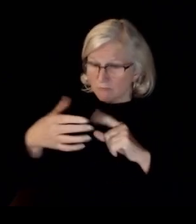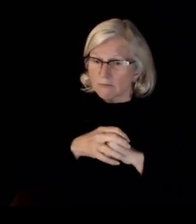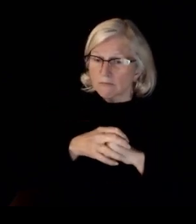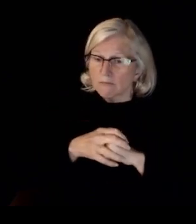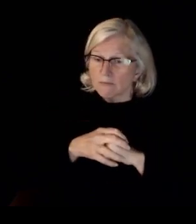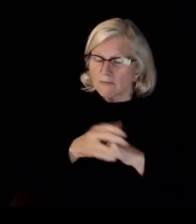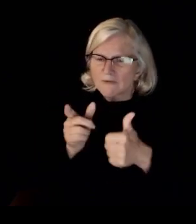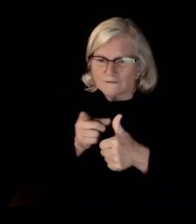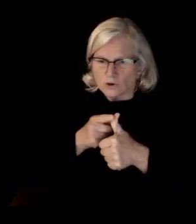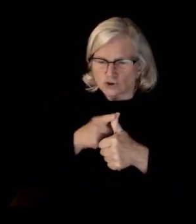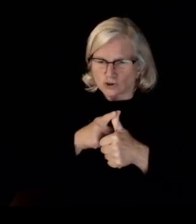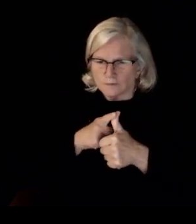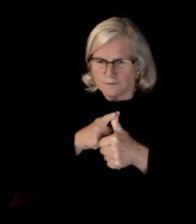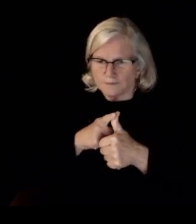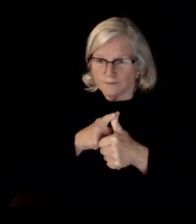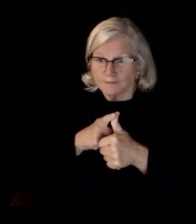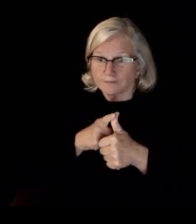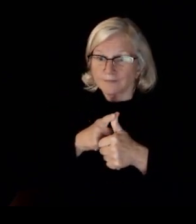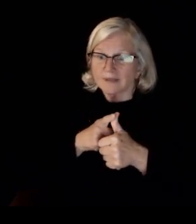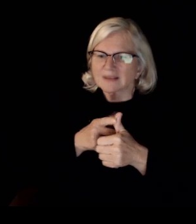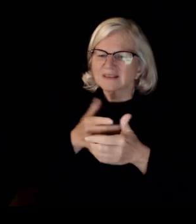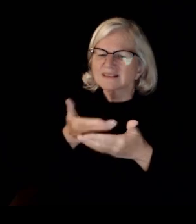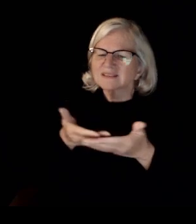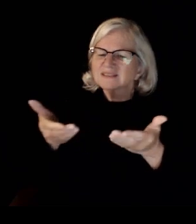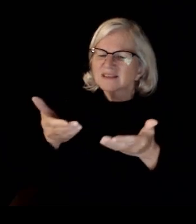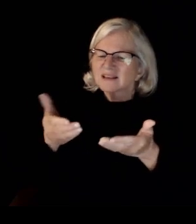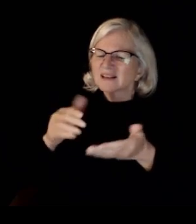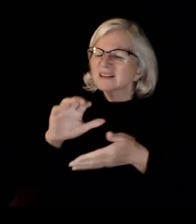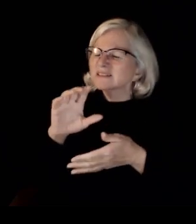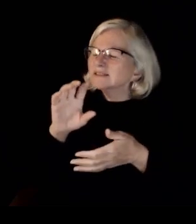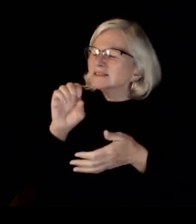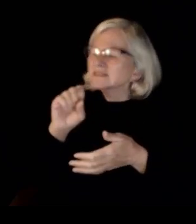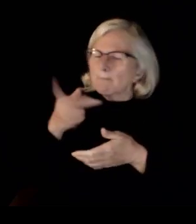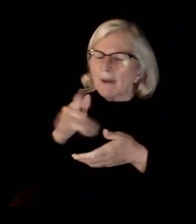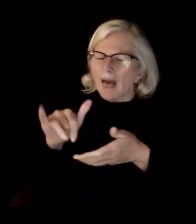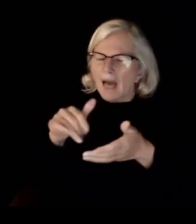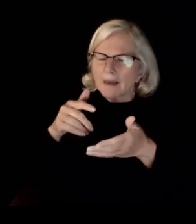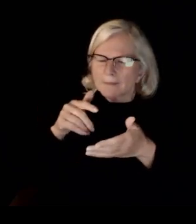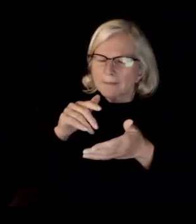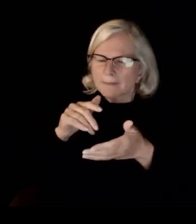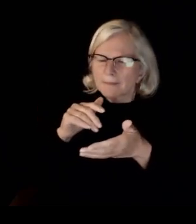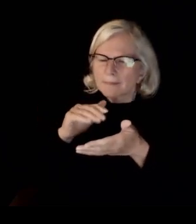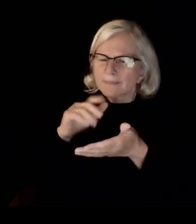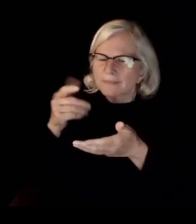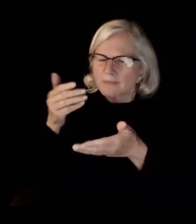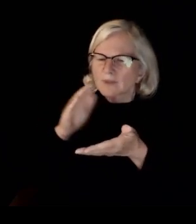has re-emerged as a concern as we've addressed in prior days. We have had reports from some